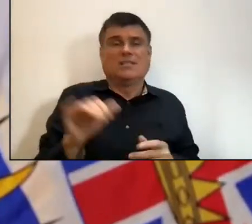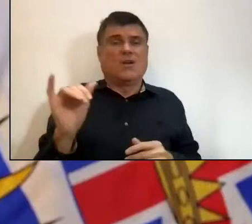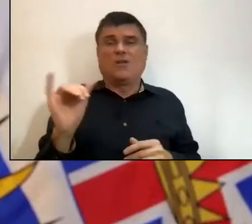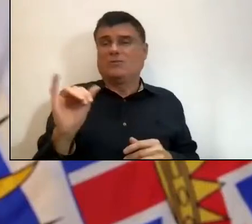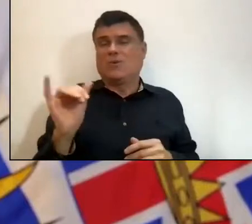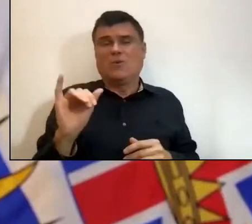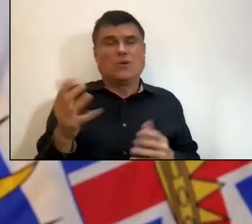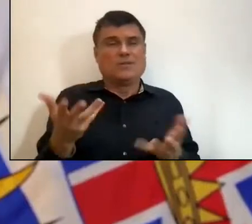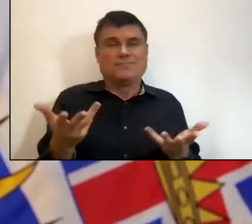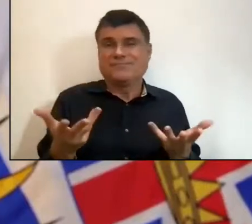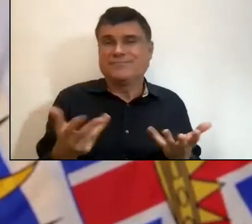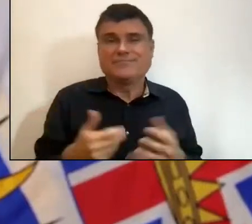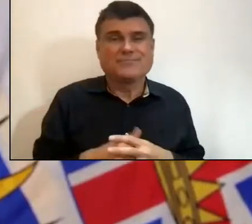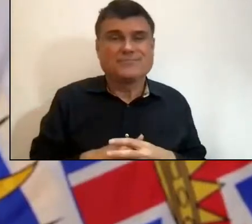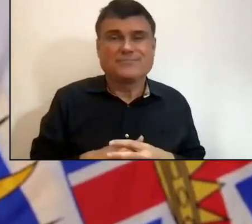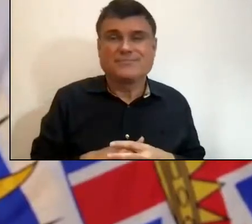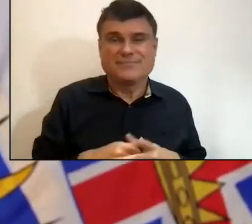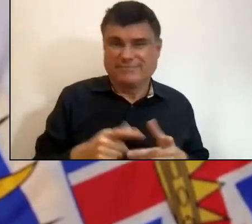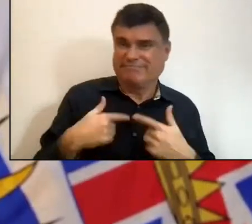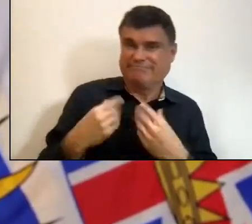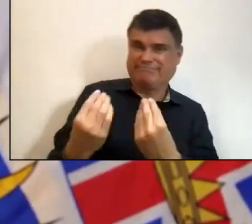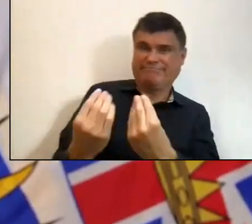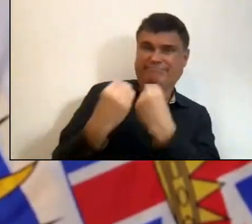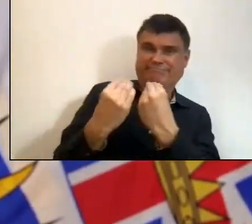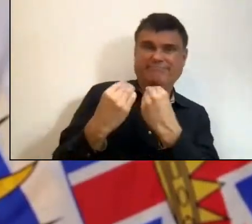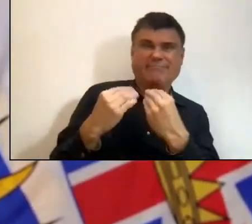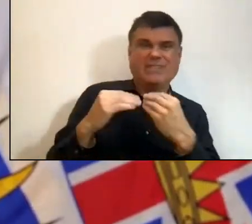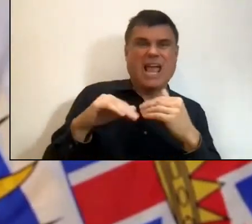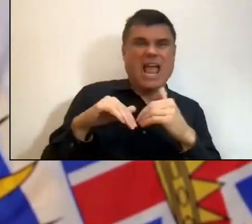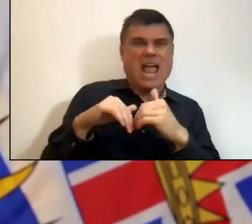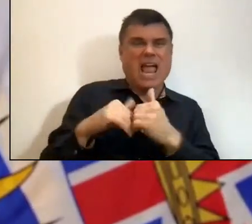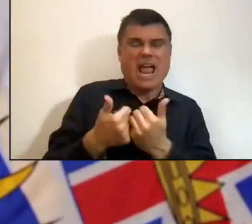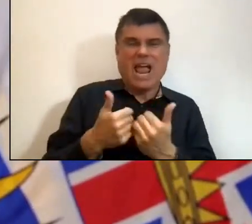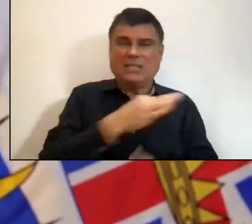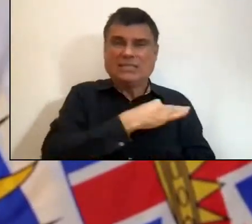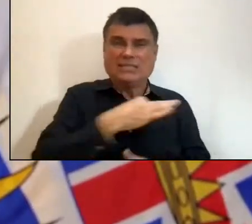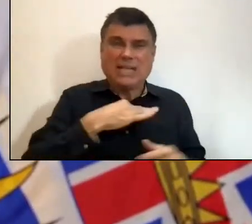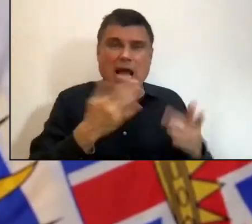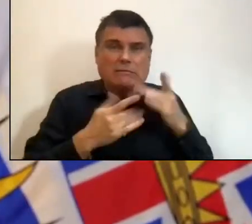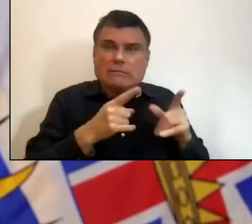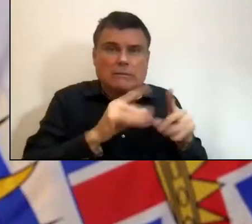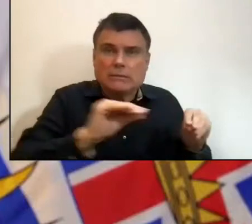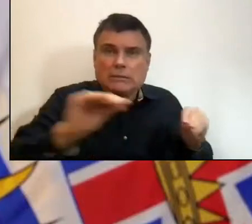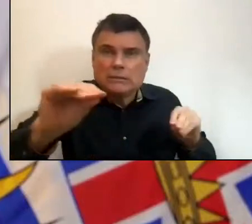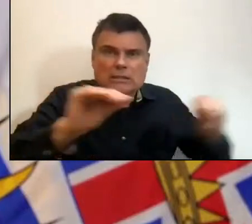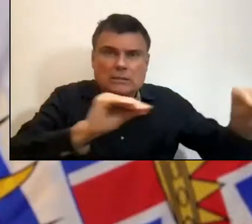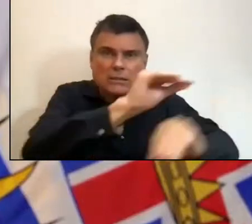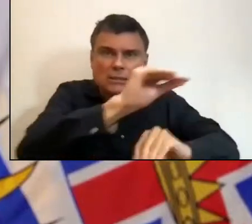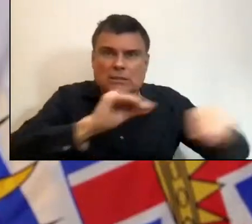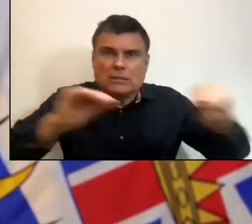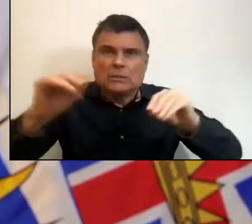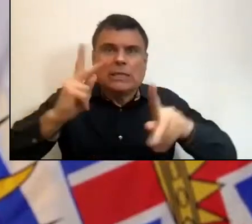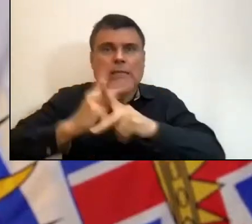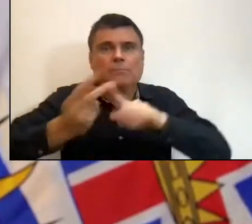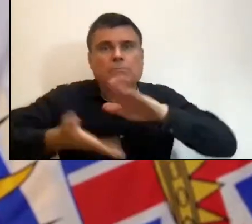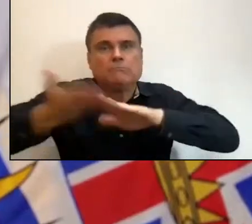We had to try and balance the importance of case management and contact tracing and the